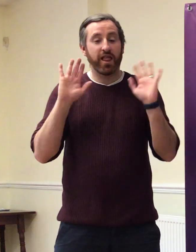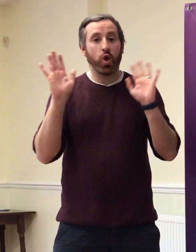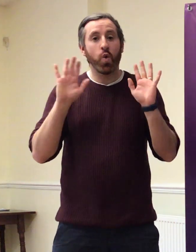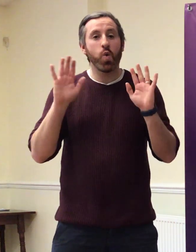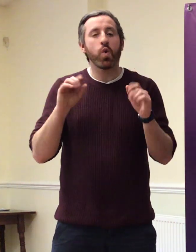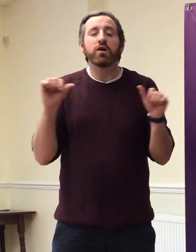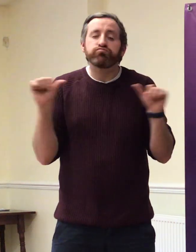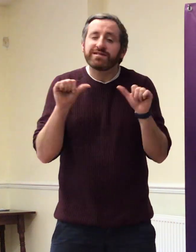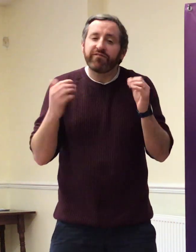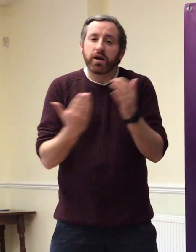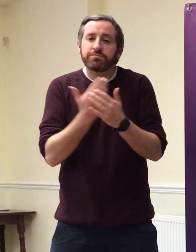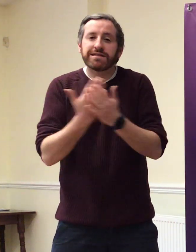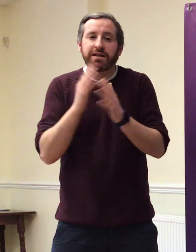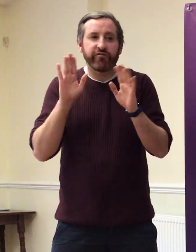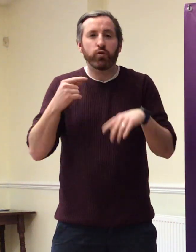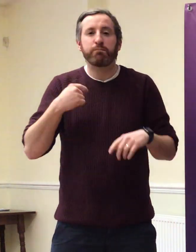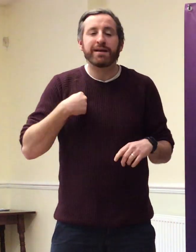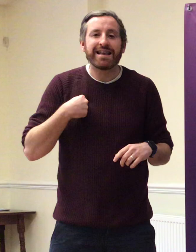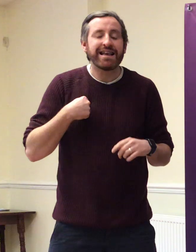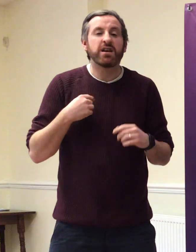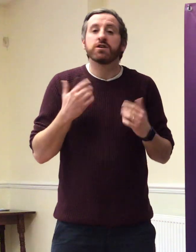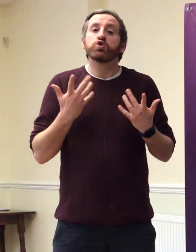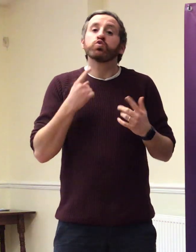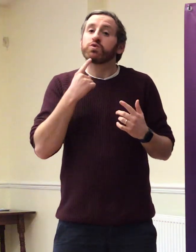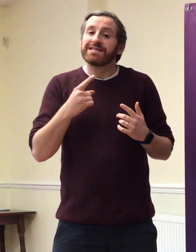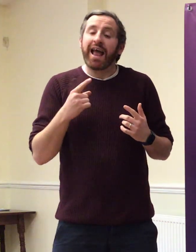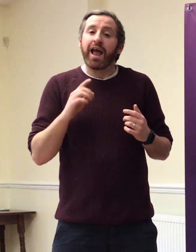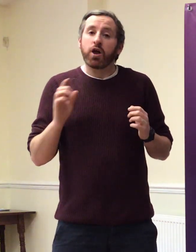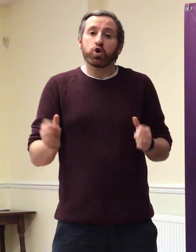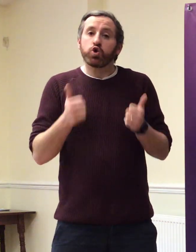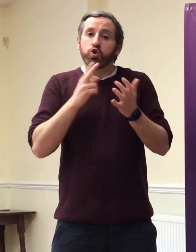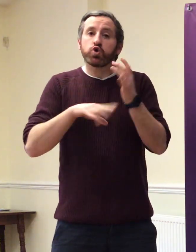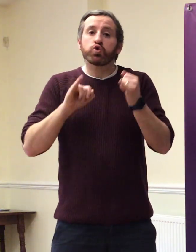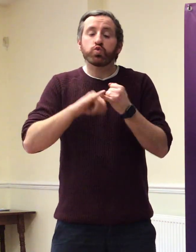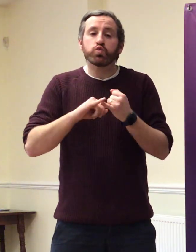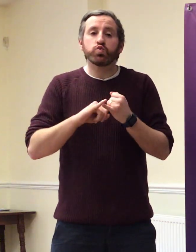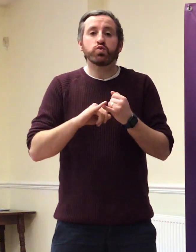Hello! This is just a brief update from me to say good news!